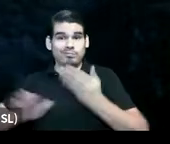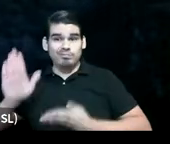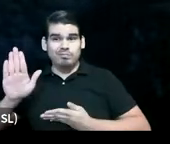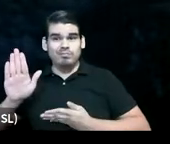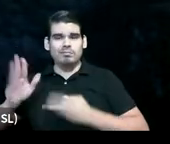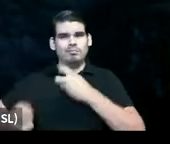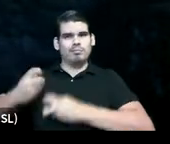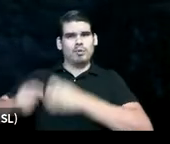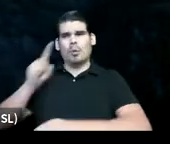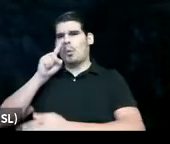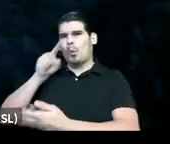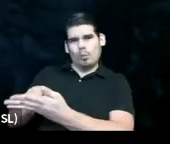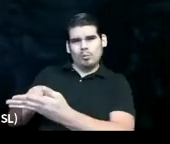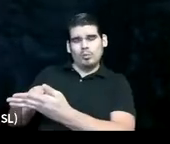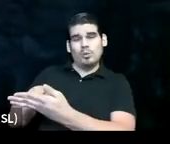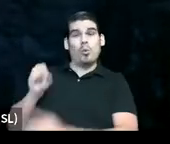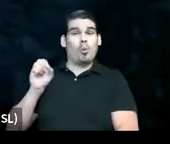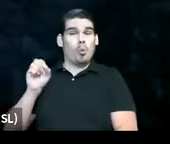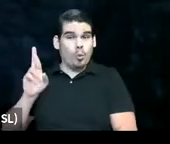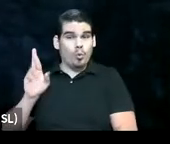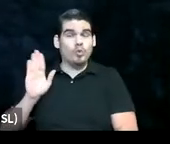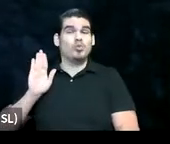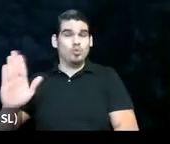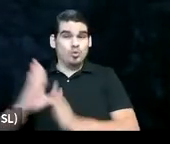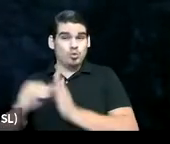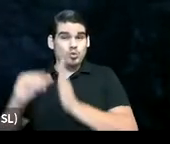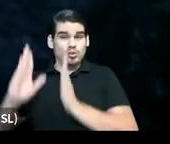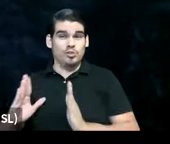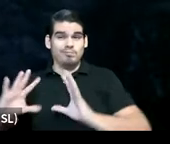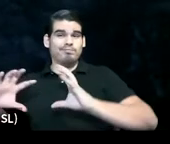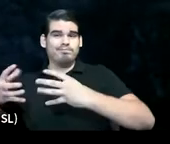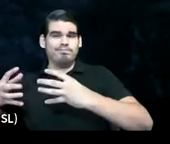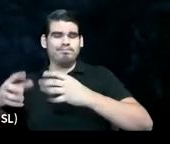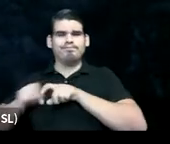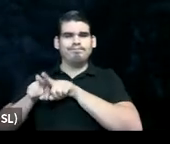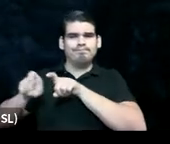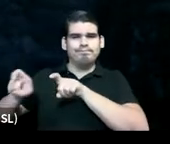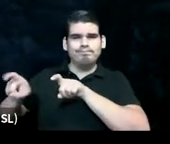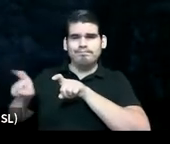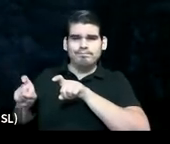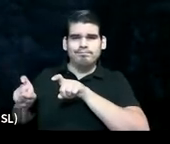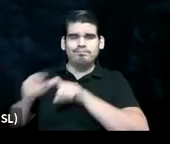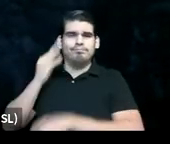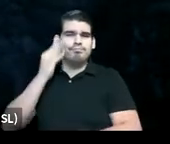You just have to identify a topic that is important to you. Um we also already have a list on the student senate